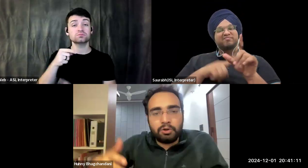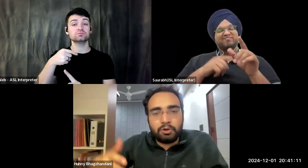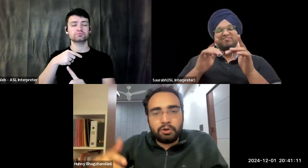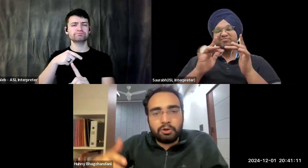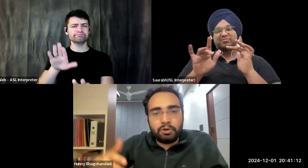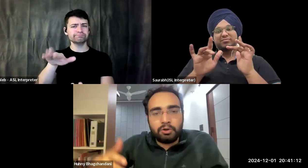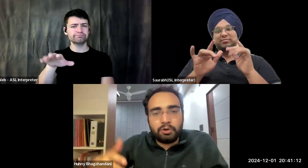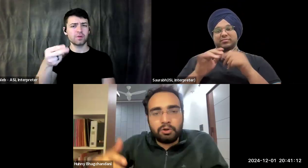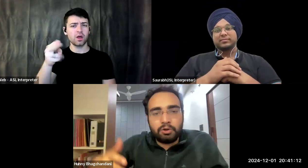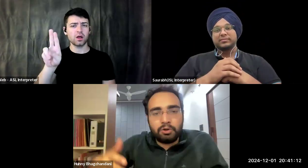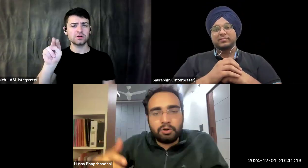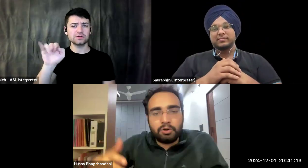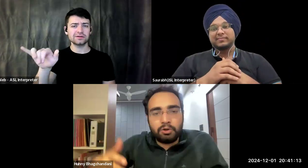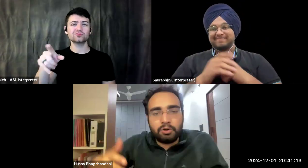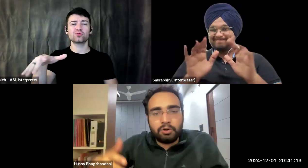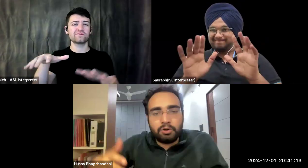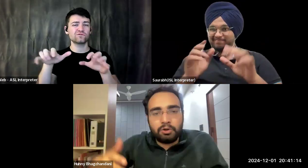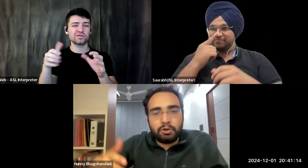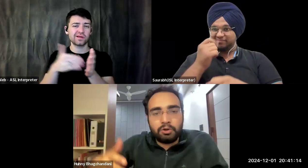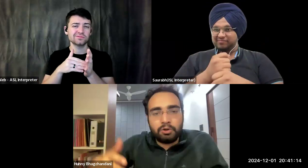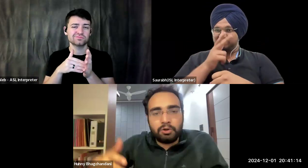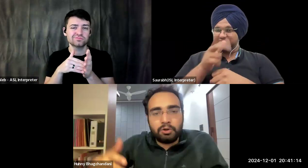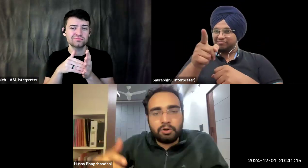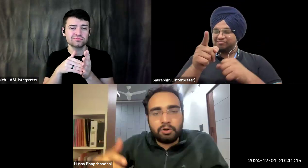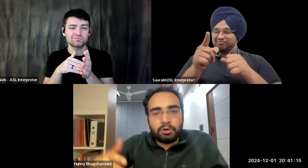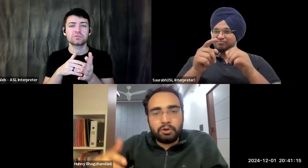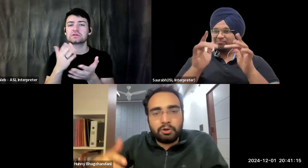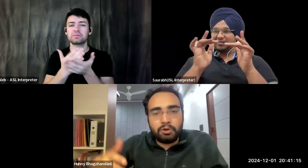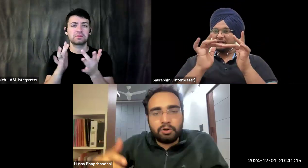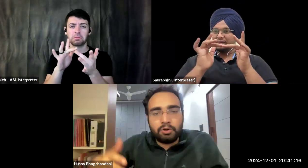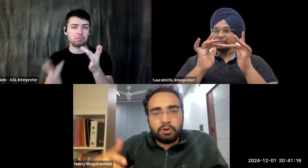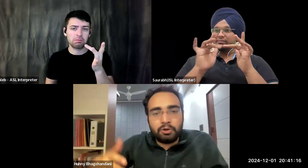Something with the connectivity.